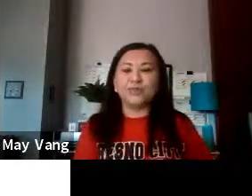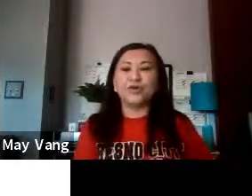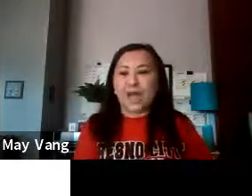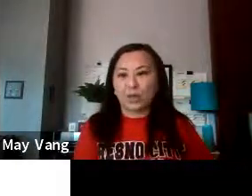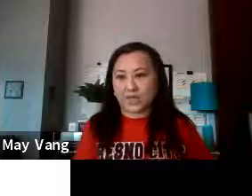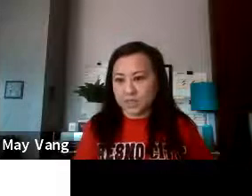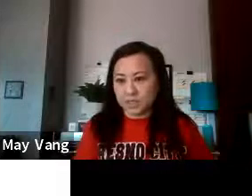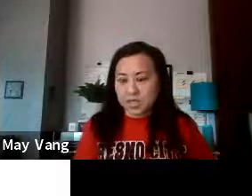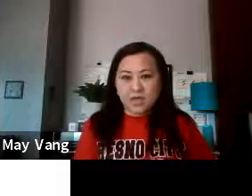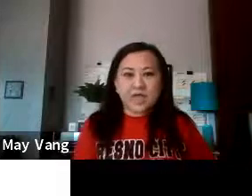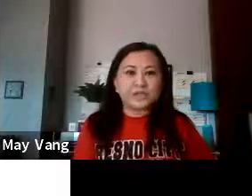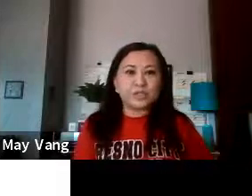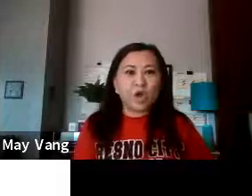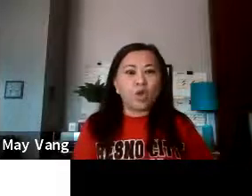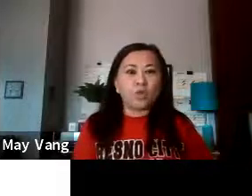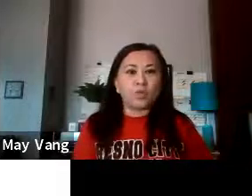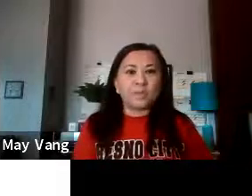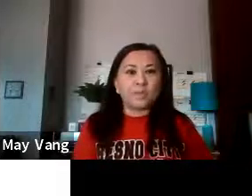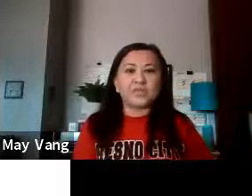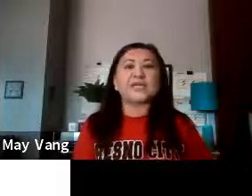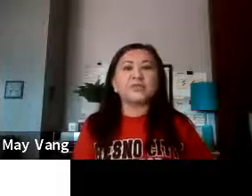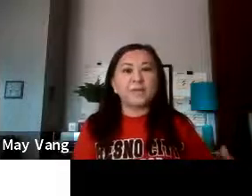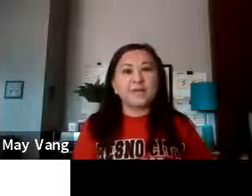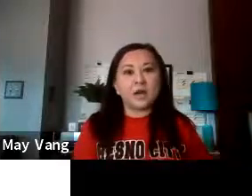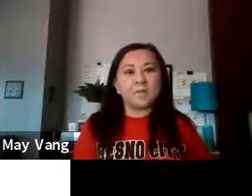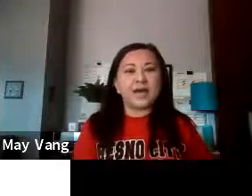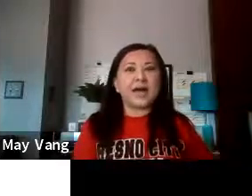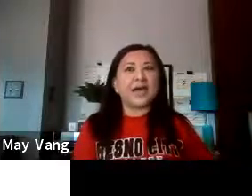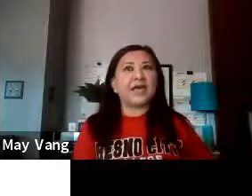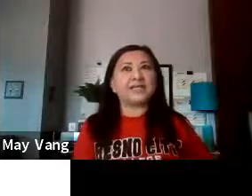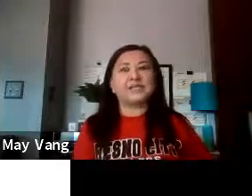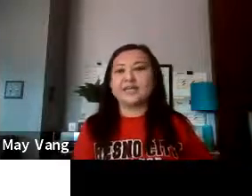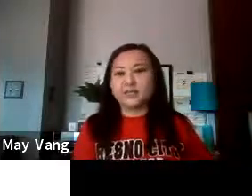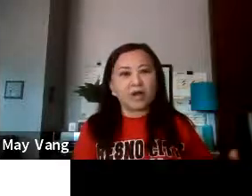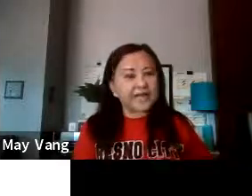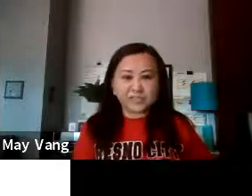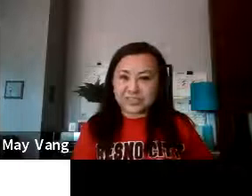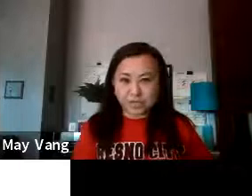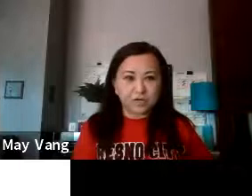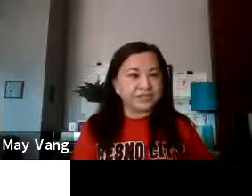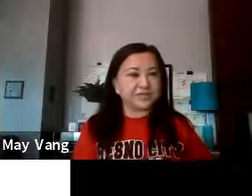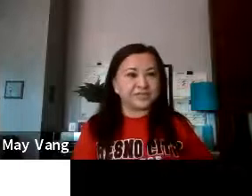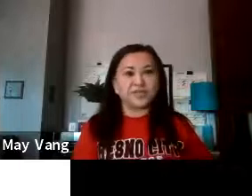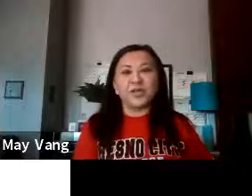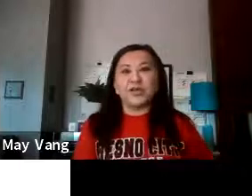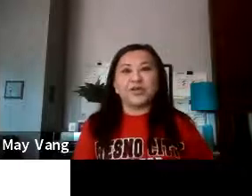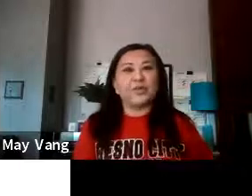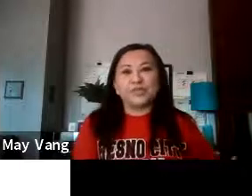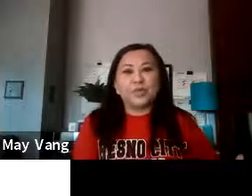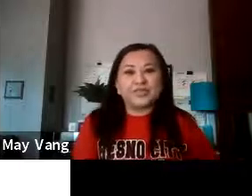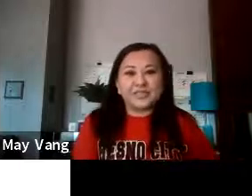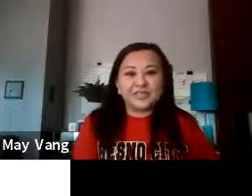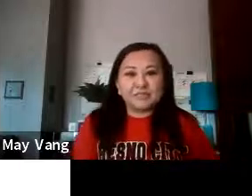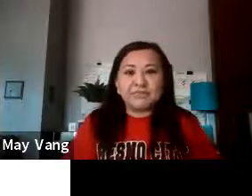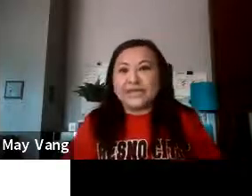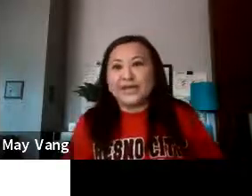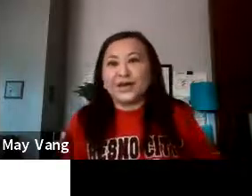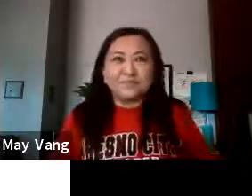the flu that week. And so, the test was coming up, I didn't contact the teacher, because, you know, it just wasn't me to